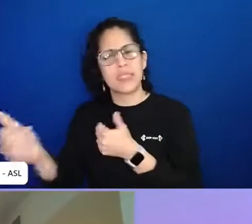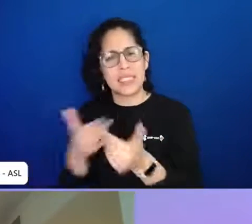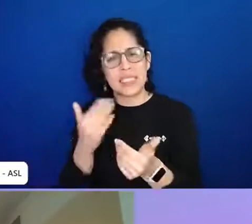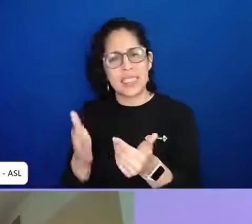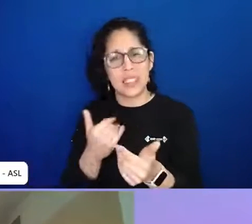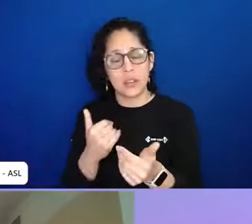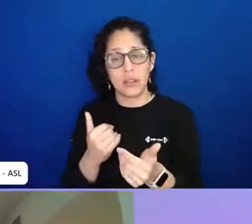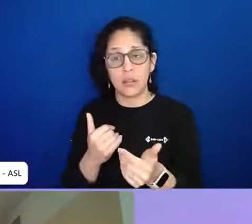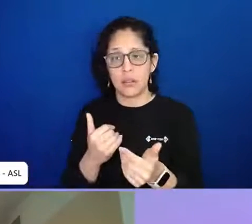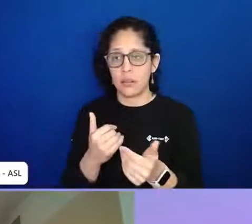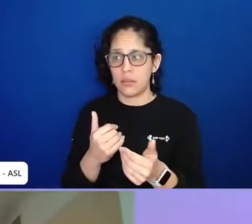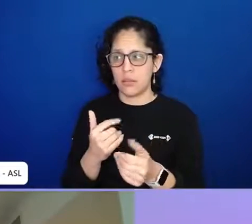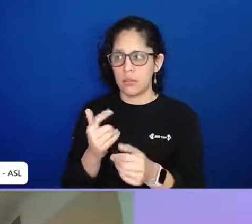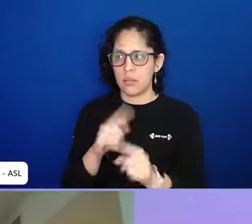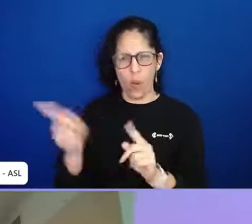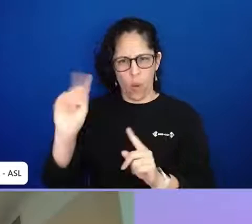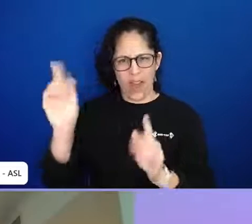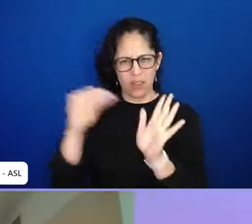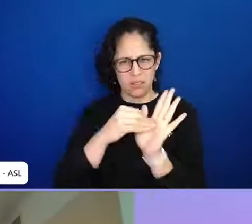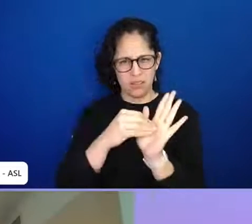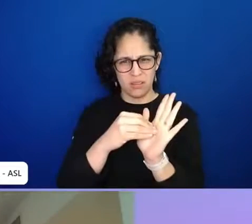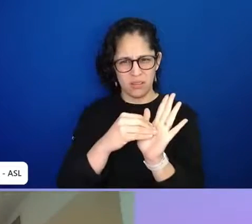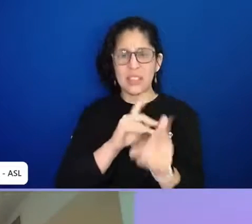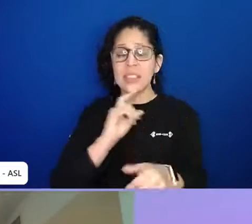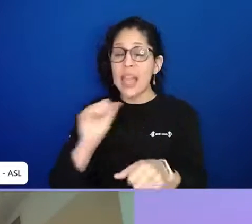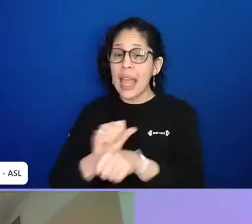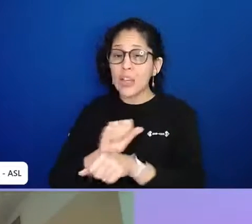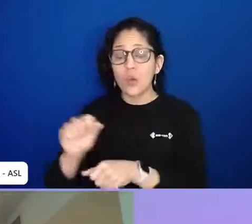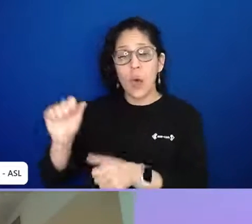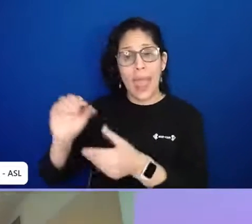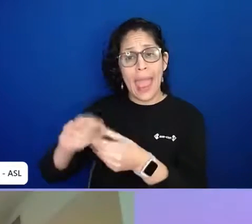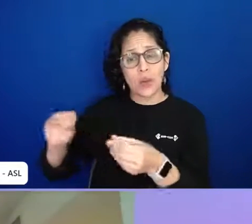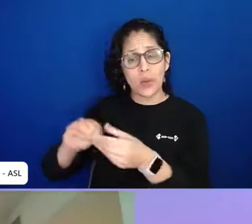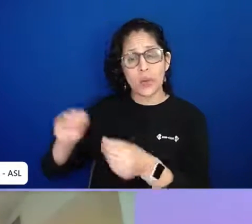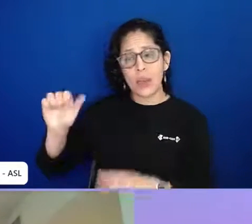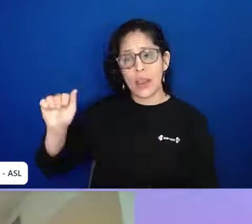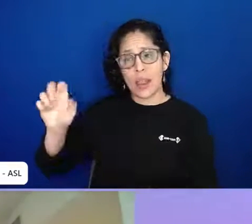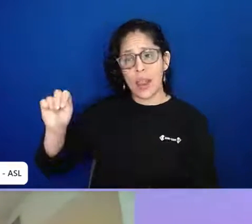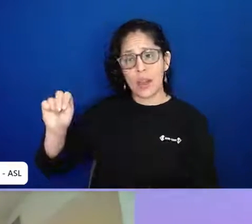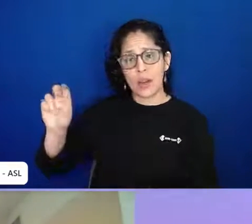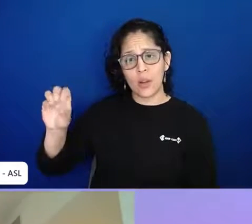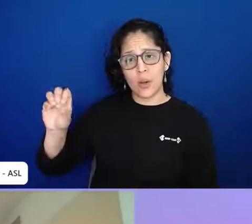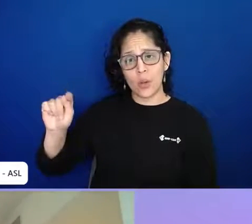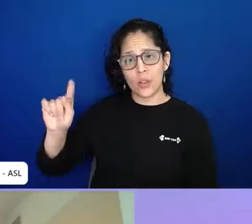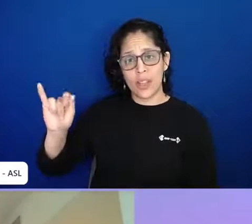documentation systems and templates and things like that, it becomes super easy. Now, the next question is